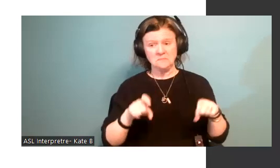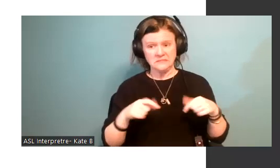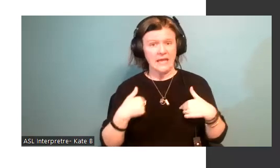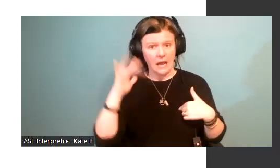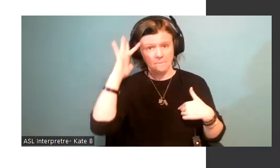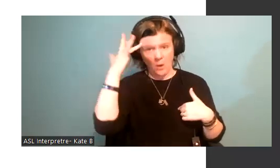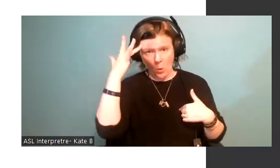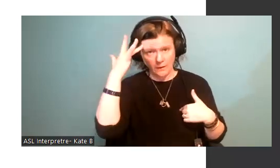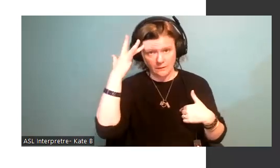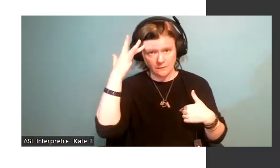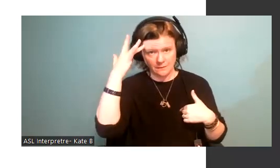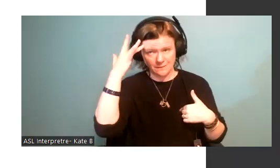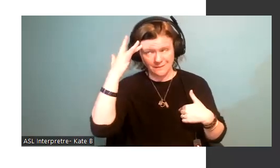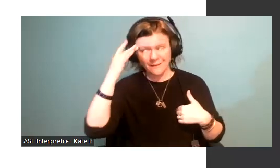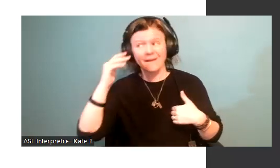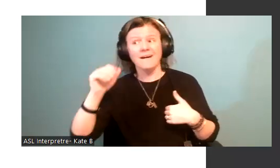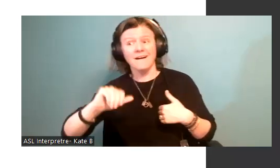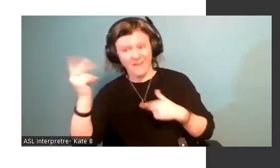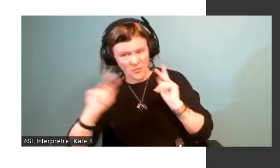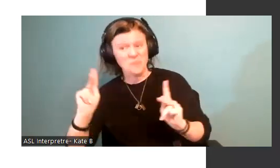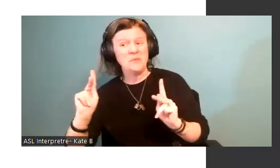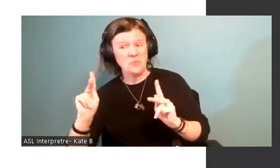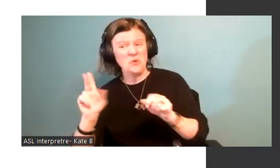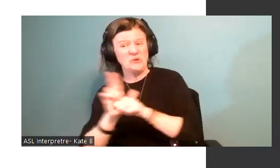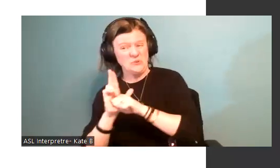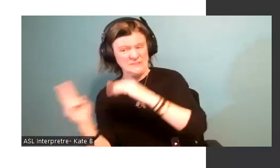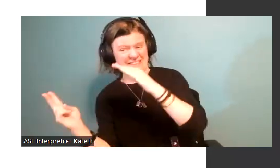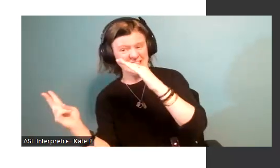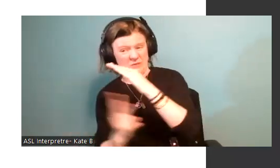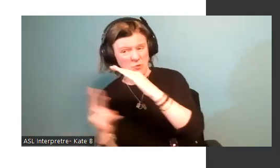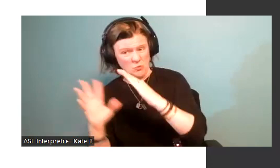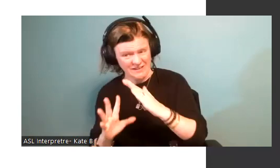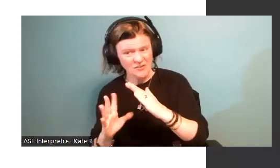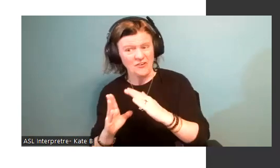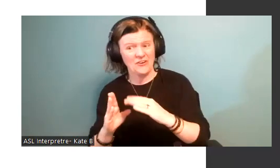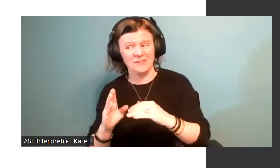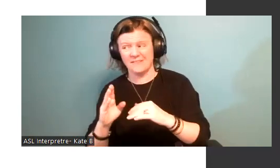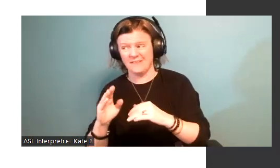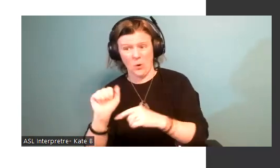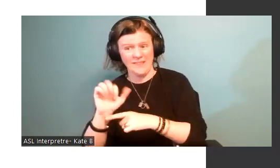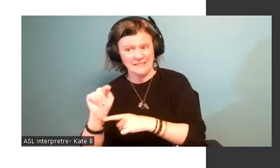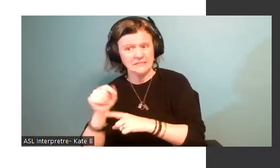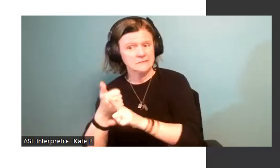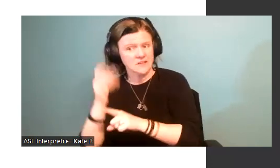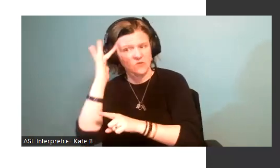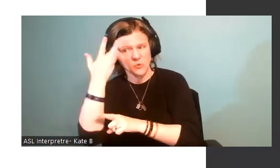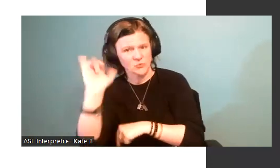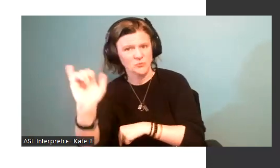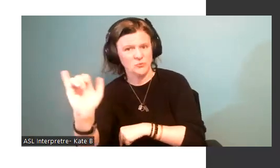my knowledge, but my general rule of thumb that I tell people is, like when I test it and I'm